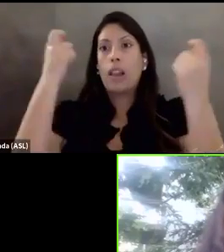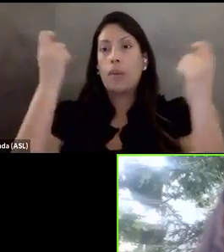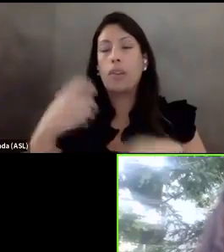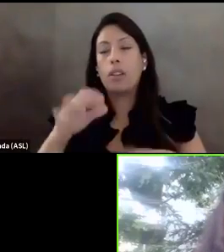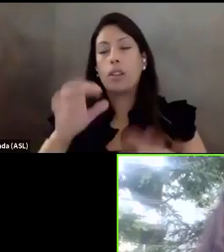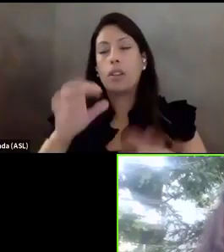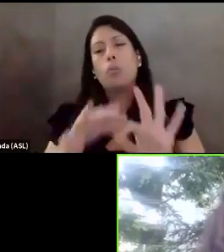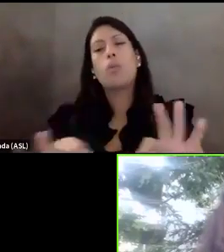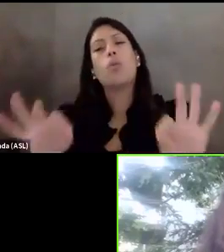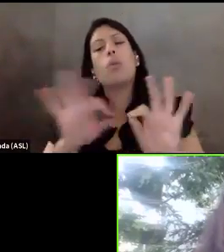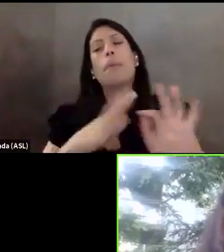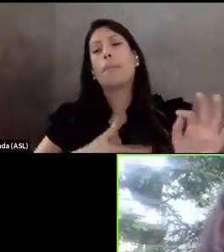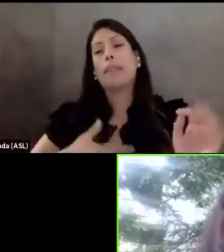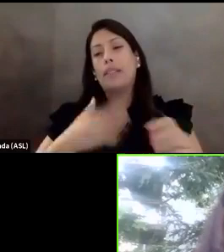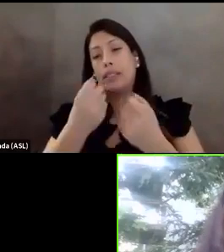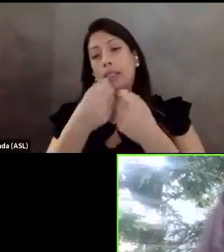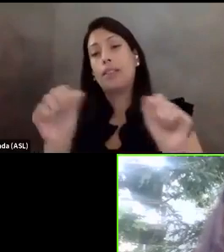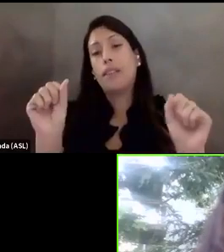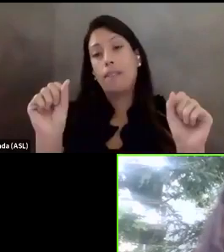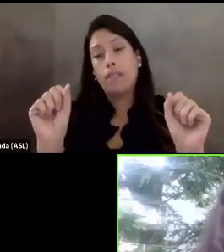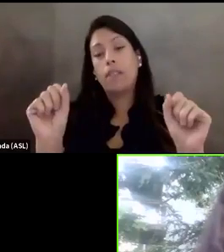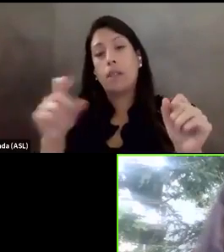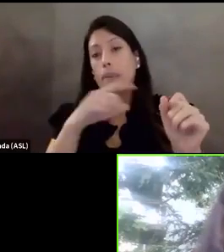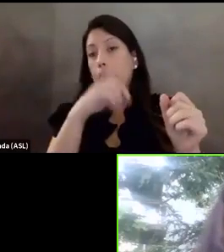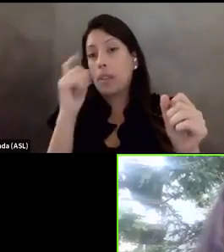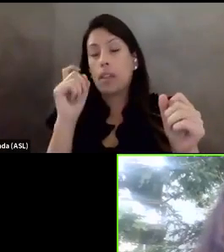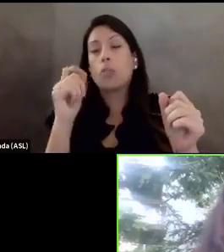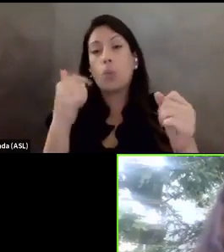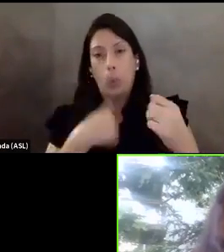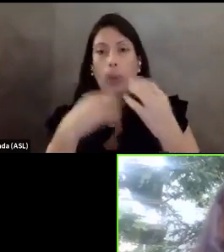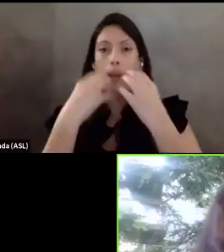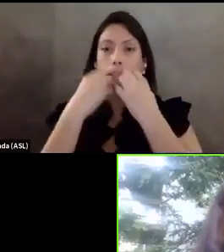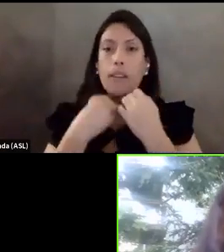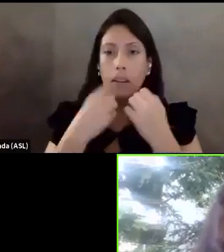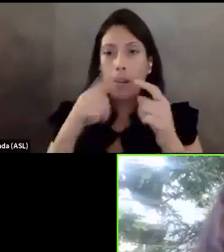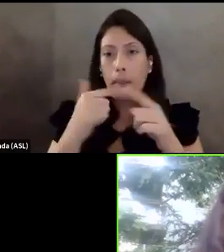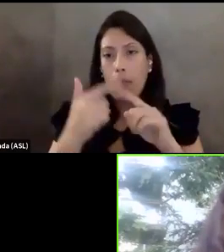outlined, because absolutely, we care about the mental health of our students